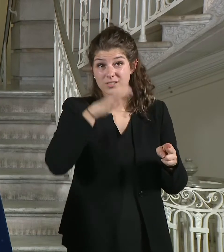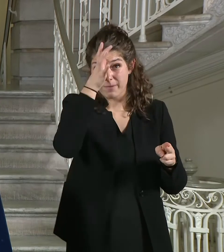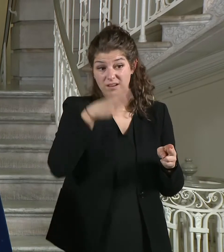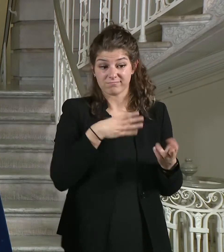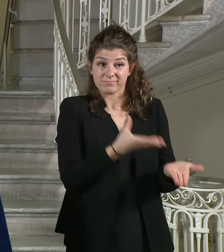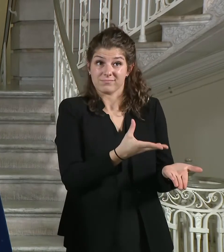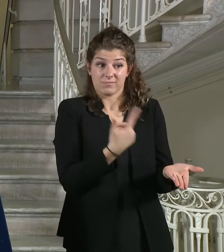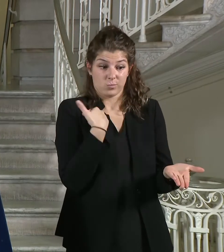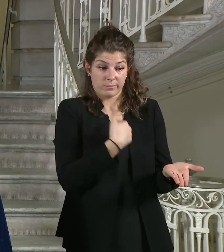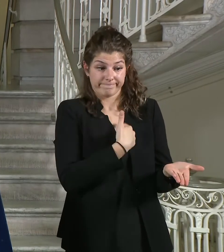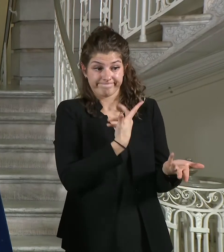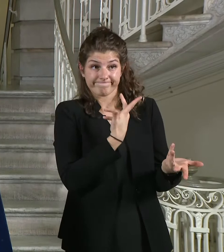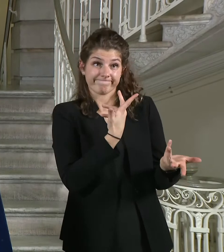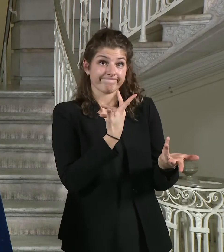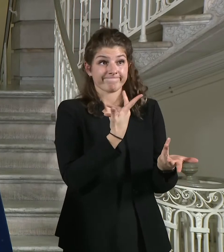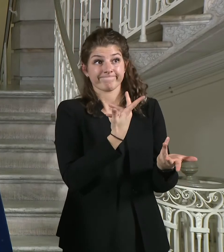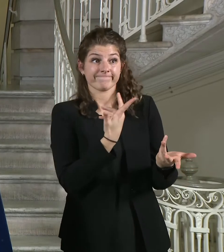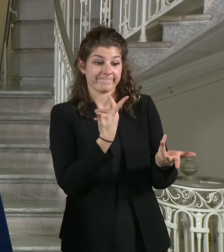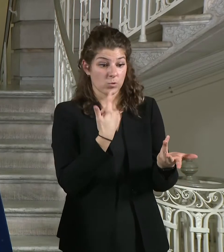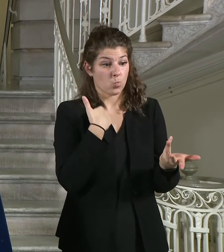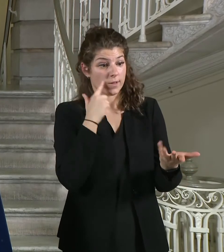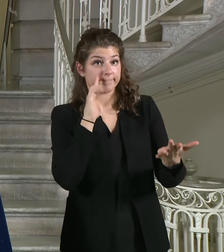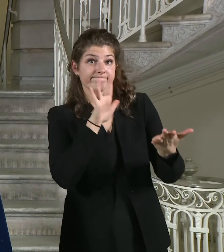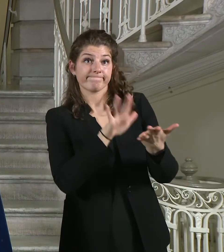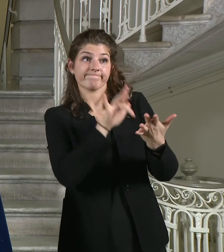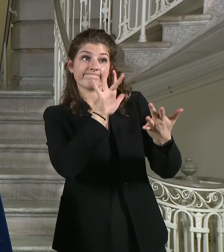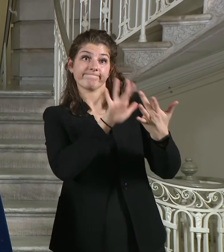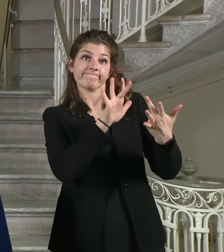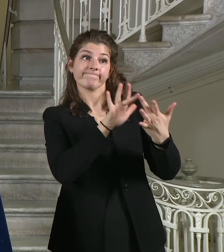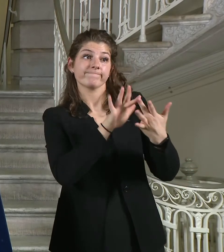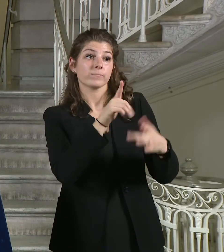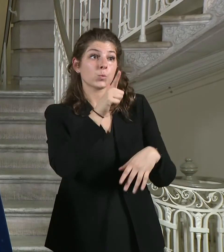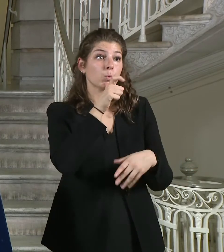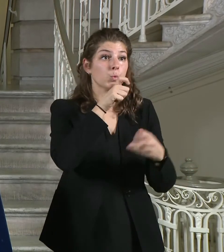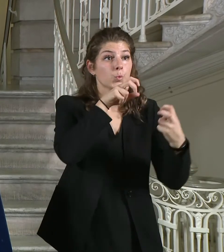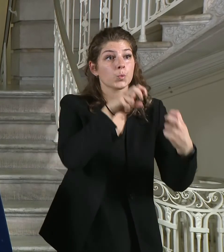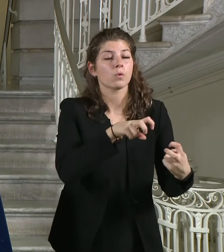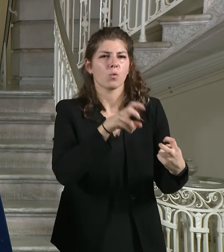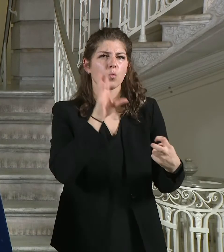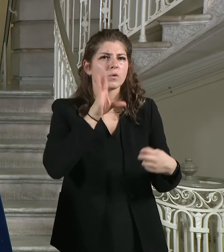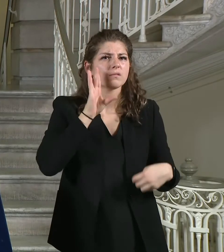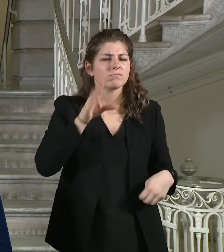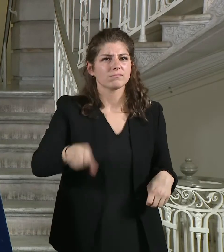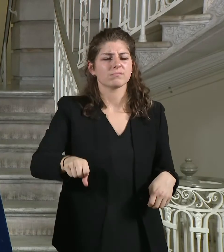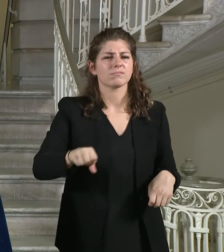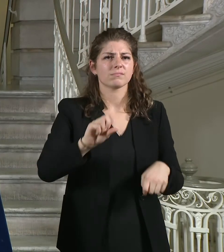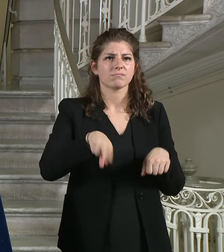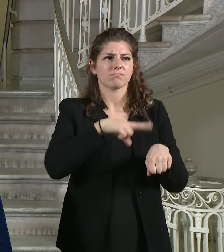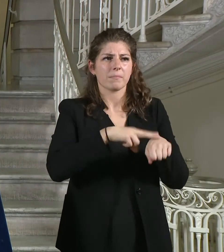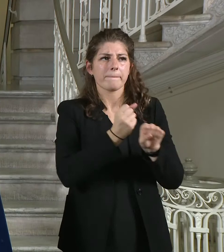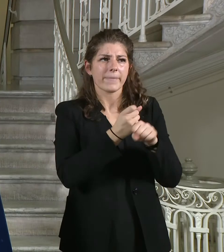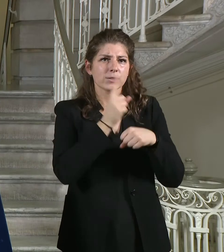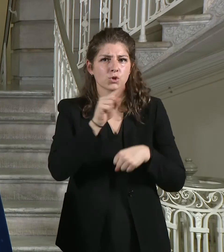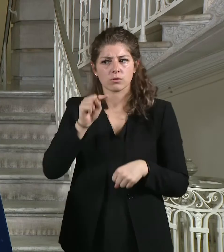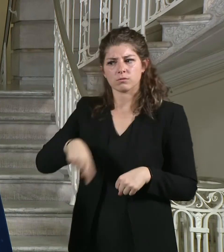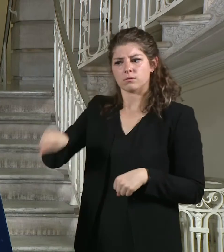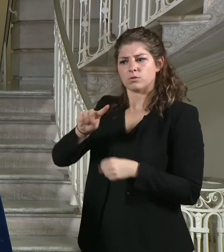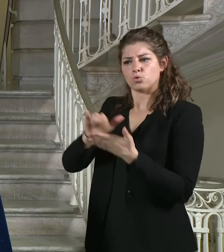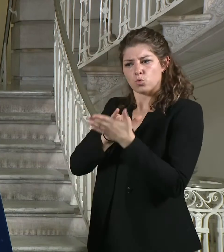UNTIL IT'S DETERMINED THAT IT'S NO LONGER DESERVES RIGHT NOW HIS NAME IS CONGRESSMAN AND